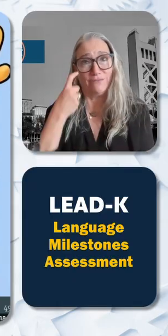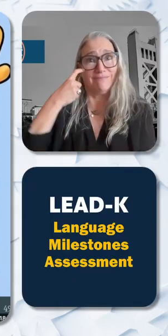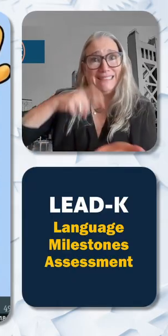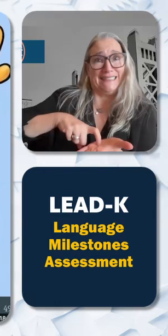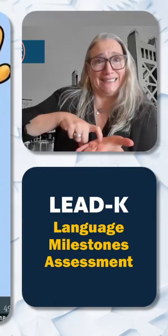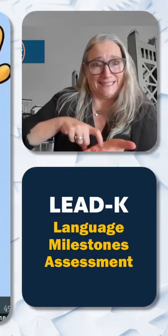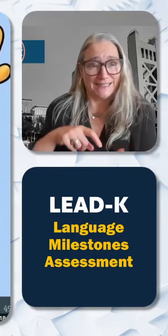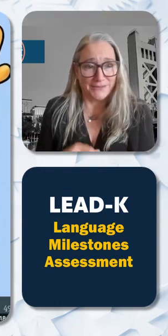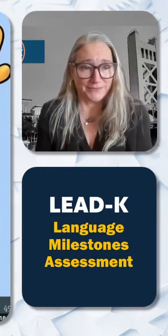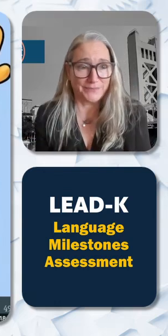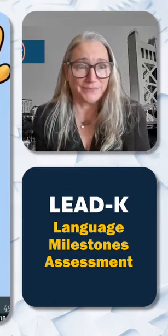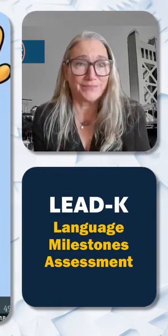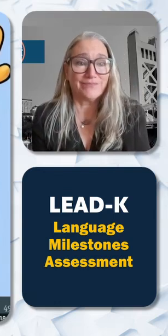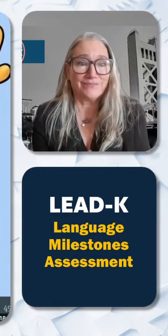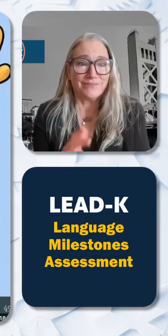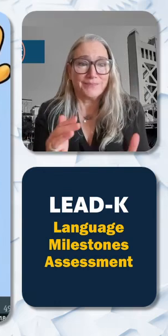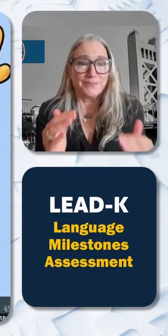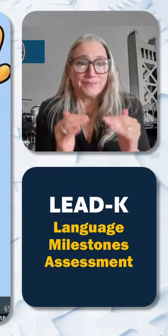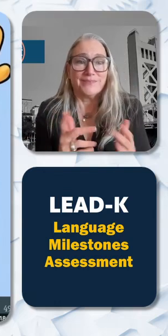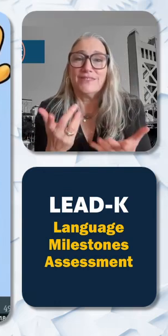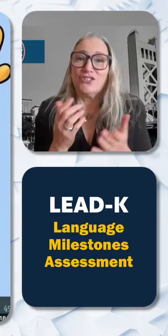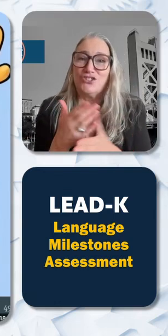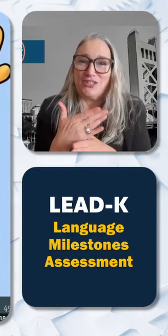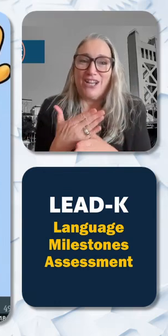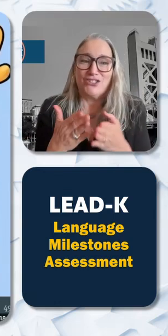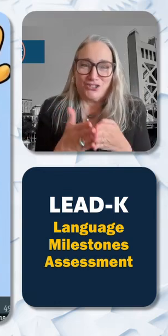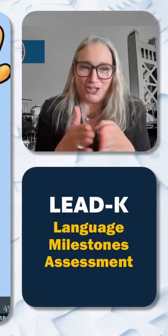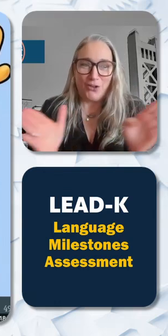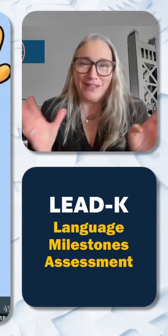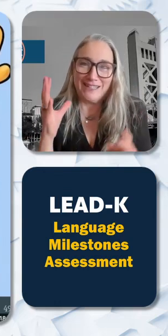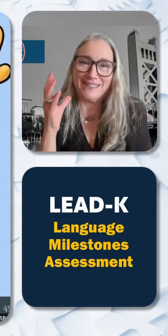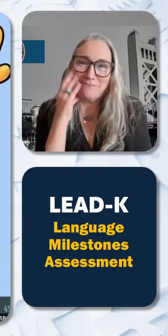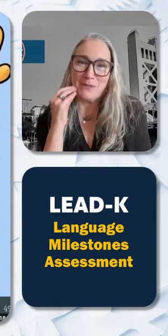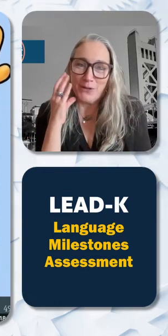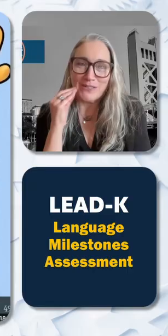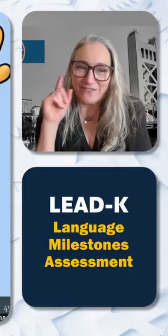they feel valued, and they feel recognized and seen.